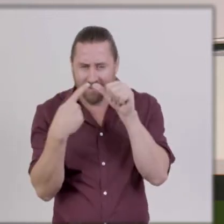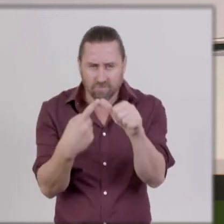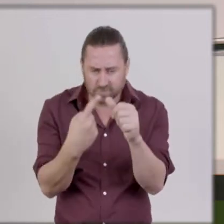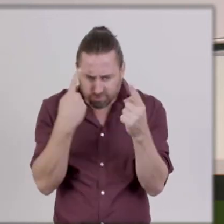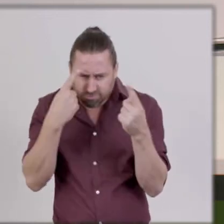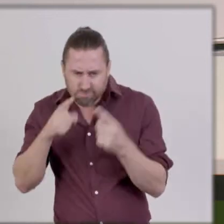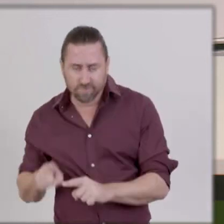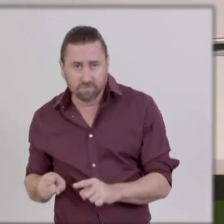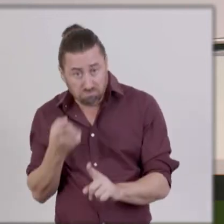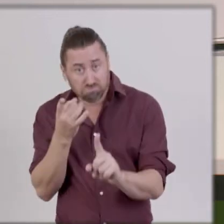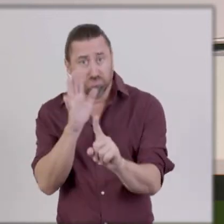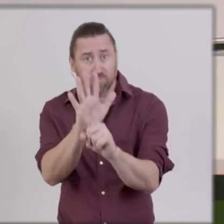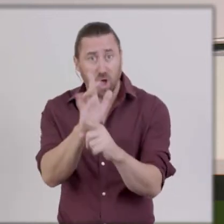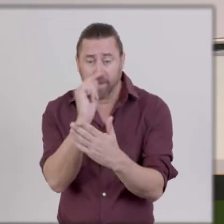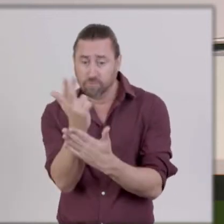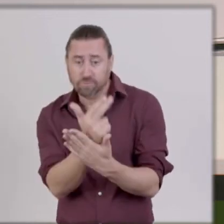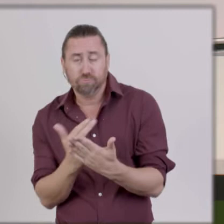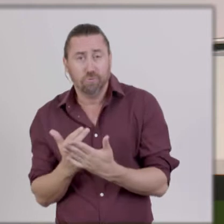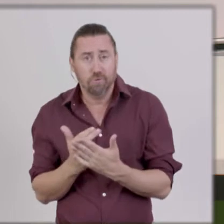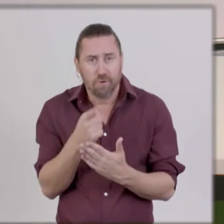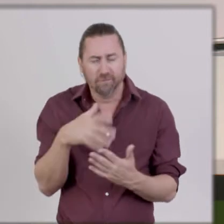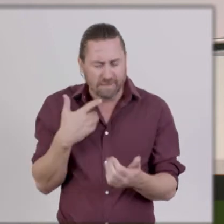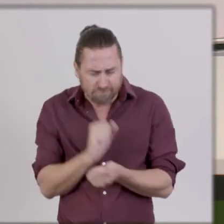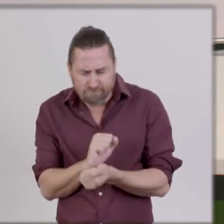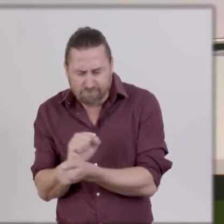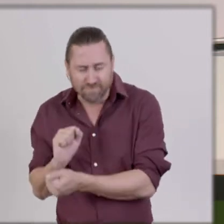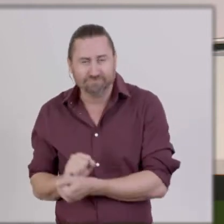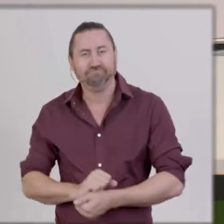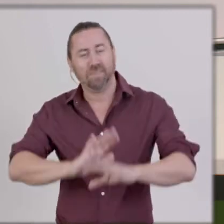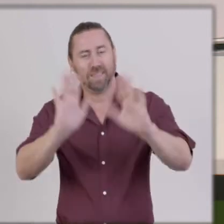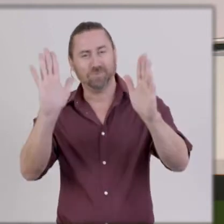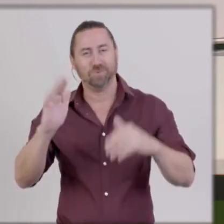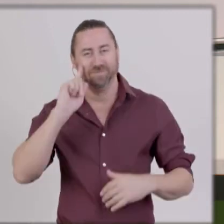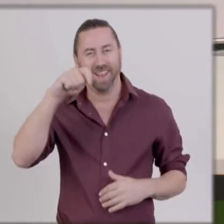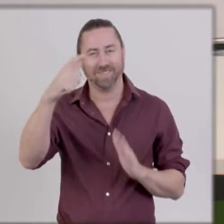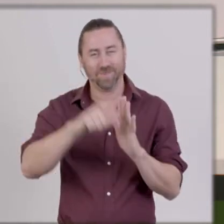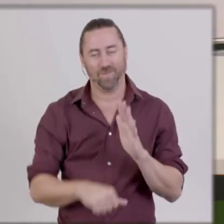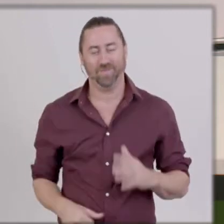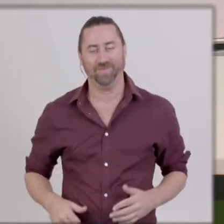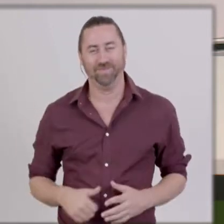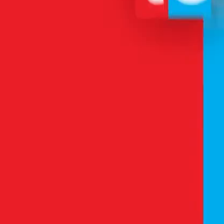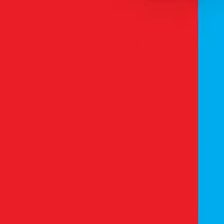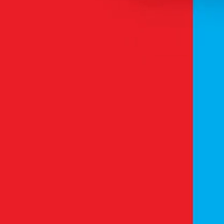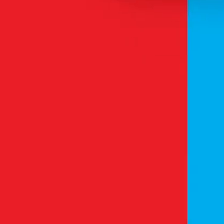So, why don't you draw one, next time you're stuck on a problem? That's all from me. I'll see you next time.